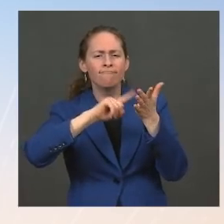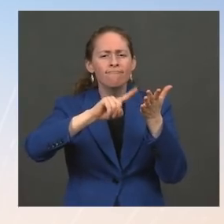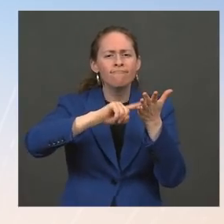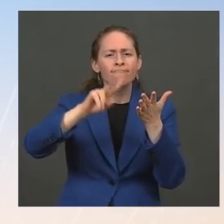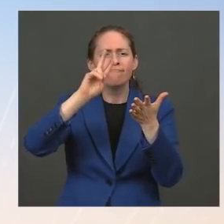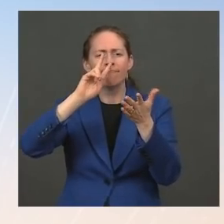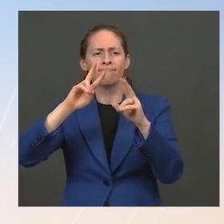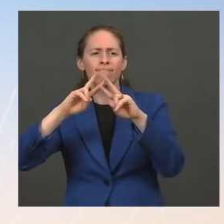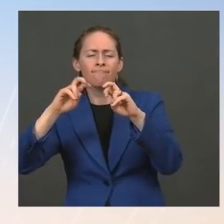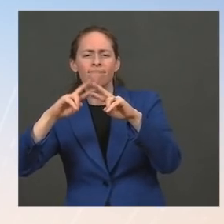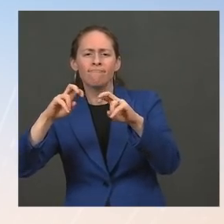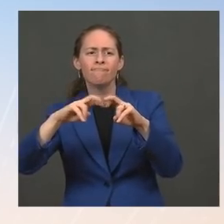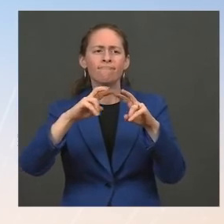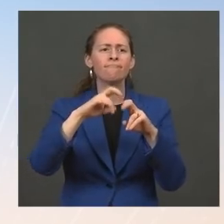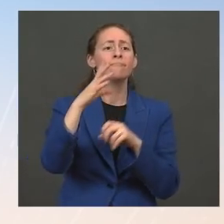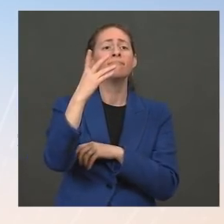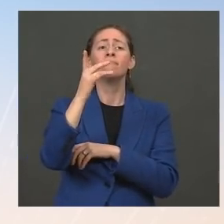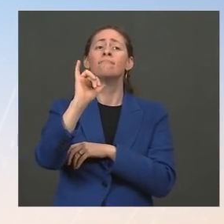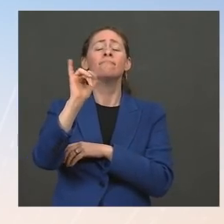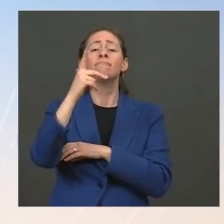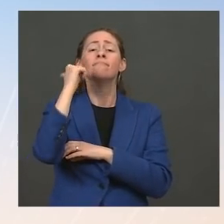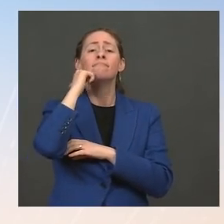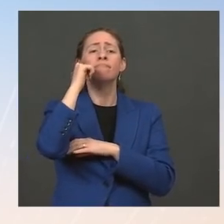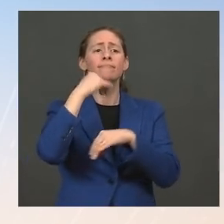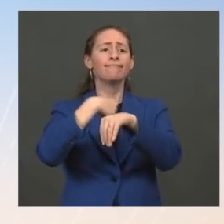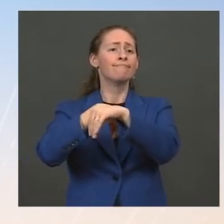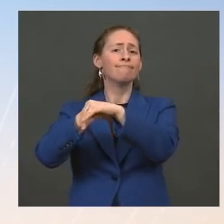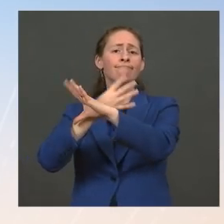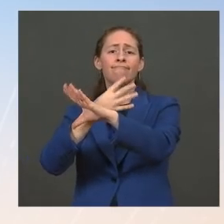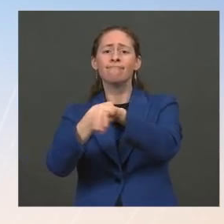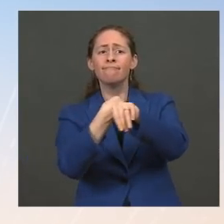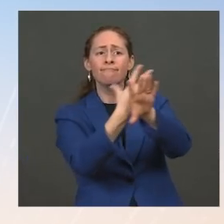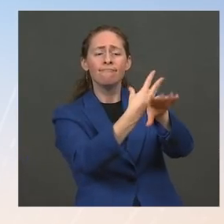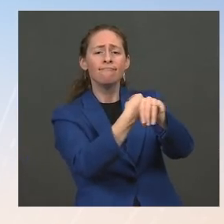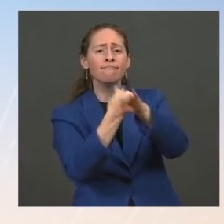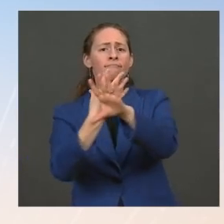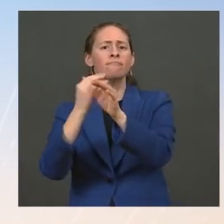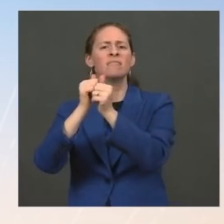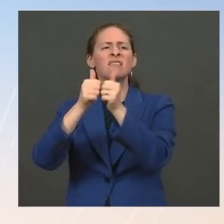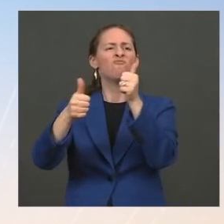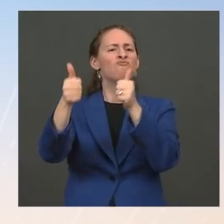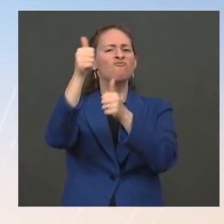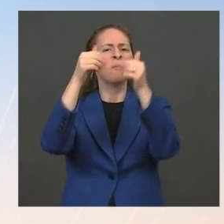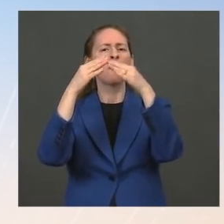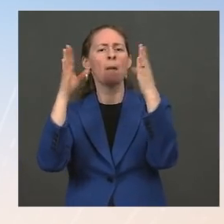and public health partners. Calls were held throughout the weekend with various public health officials at the state and local level.